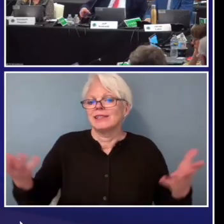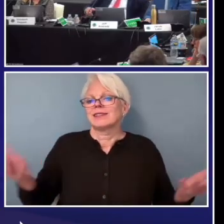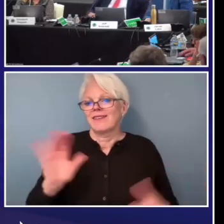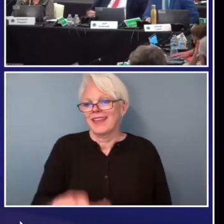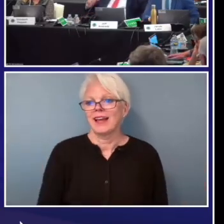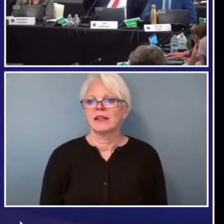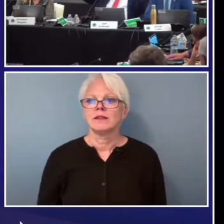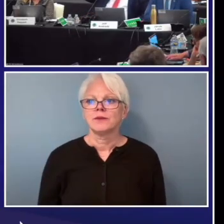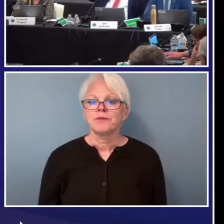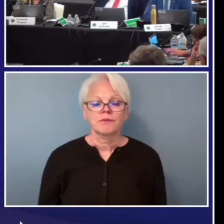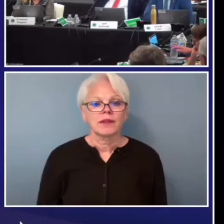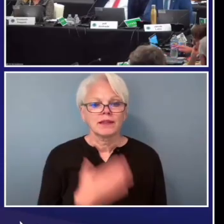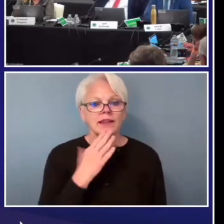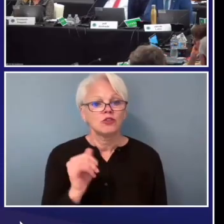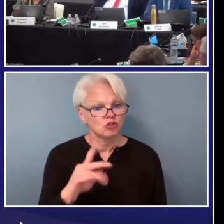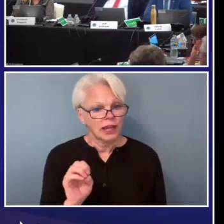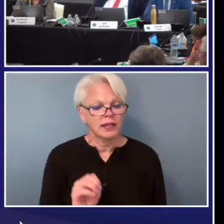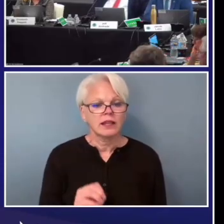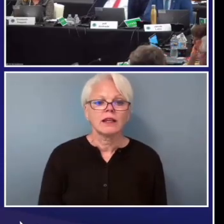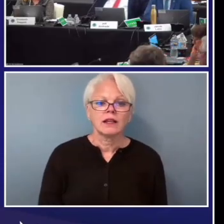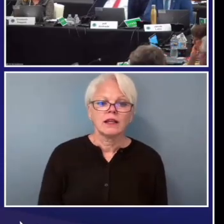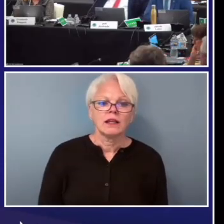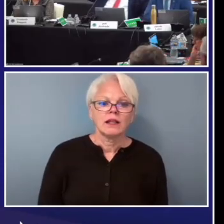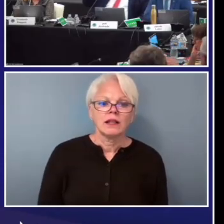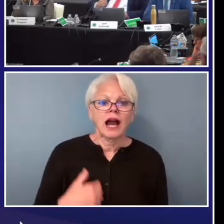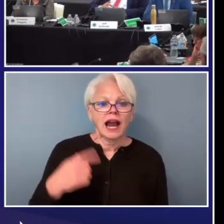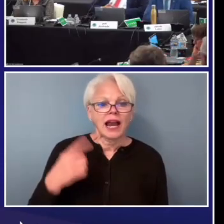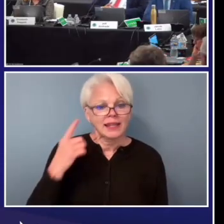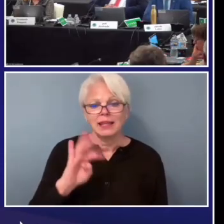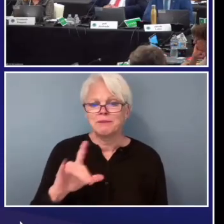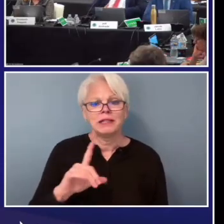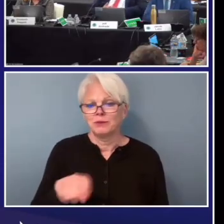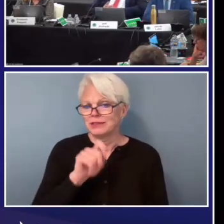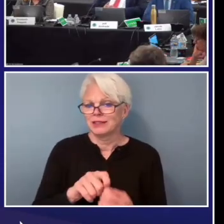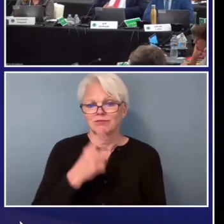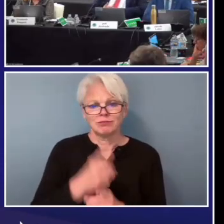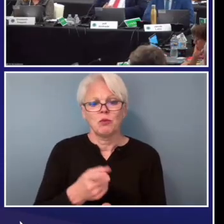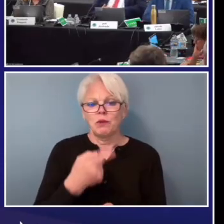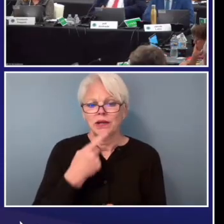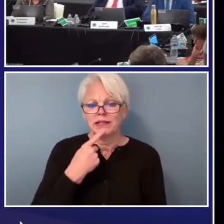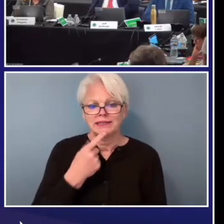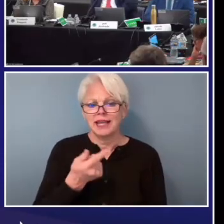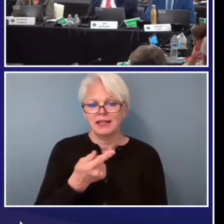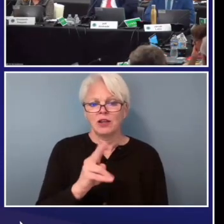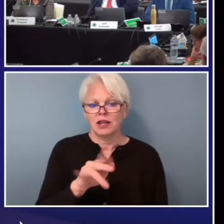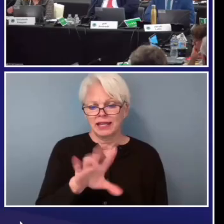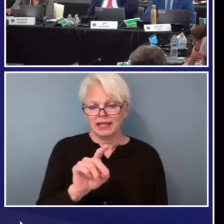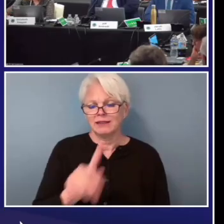Yeah, I think Bill hit the nail on the head when he used the term guild type regulation earlier. We're trying to prevent that.